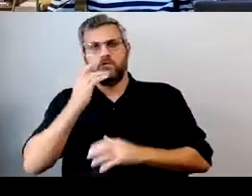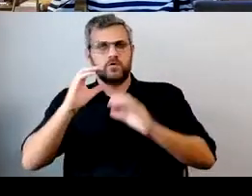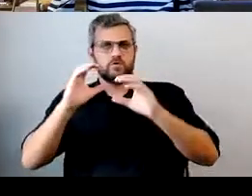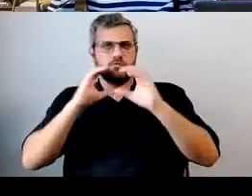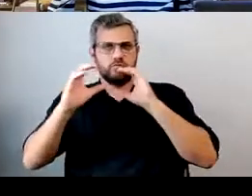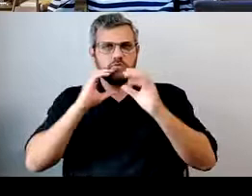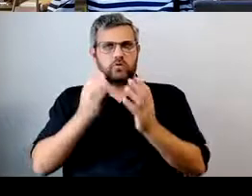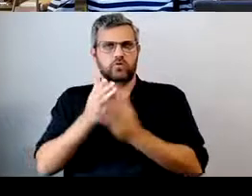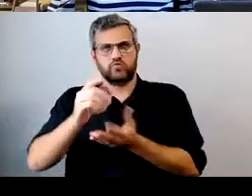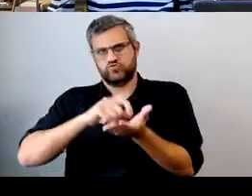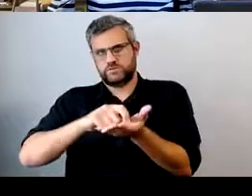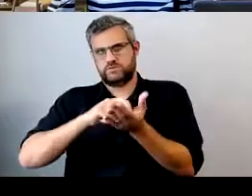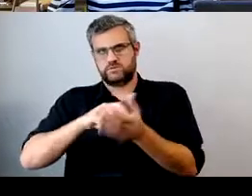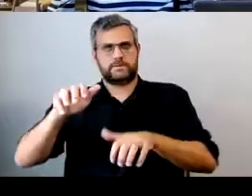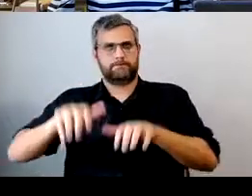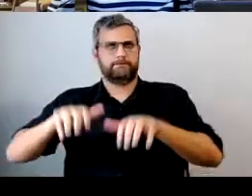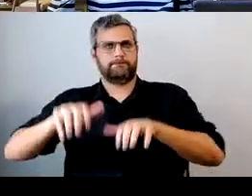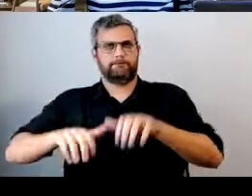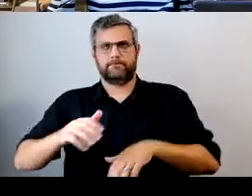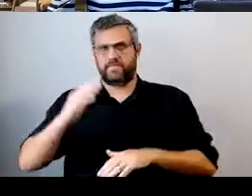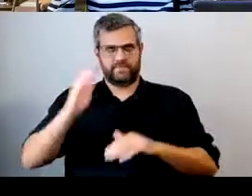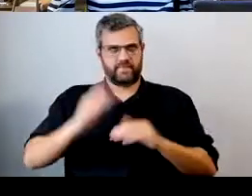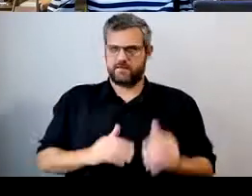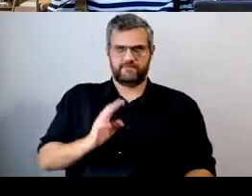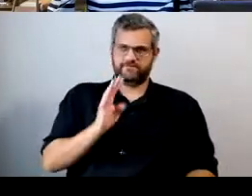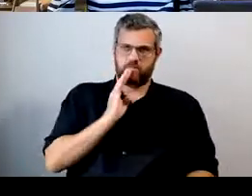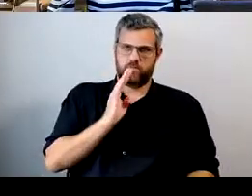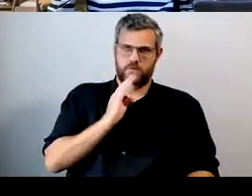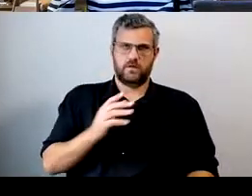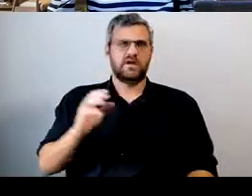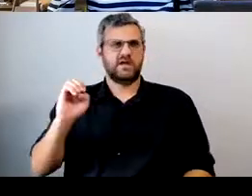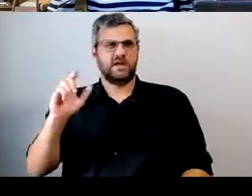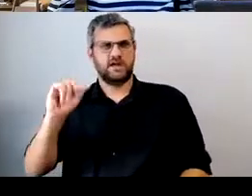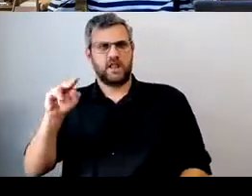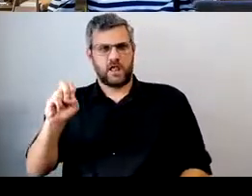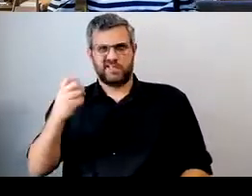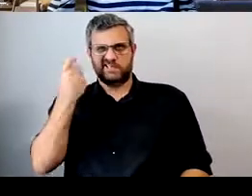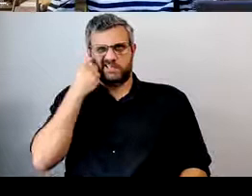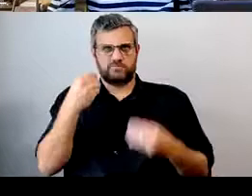through written or typed words rather than verbally. And I think that Elaine gave that great example of our coworker.